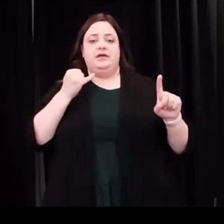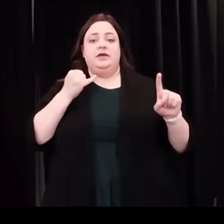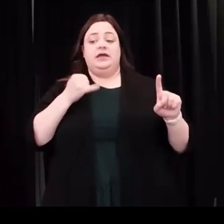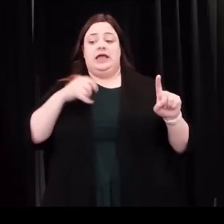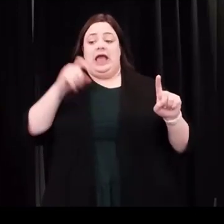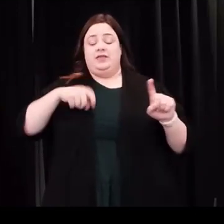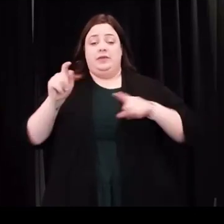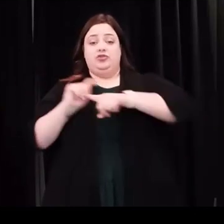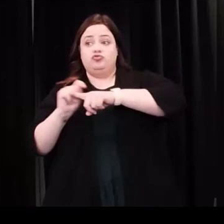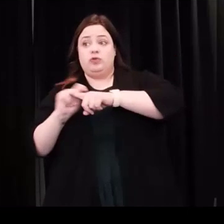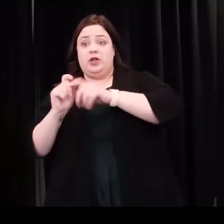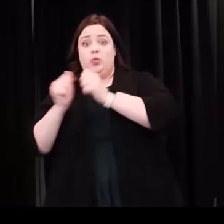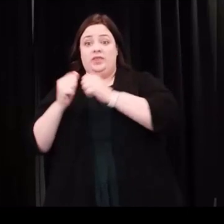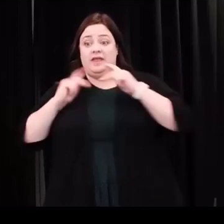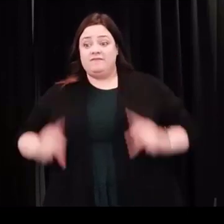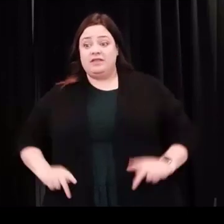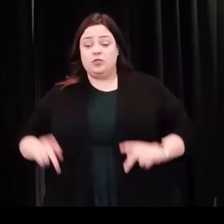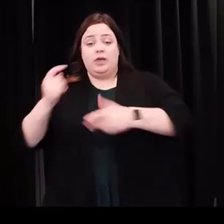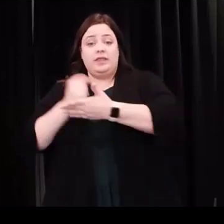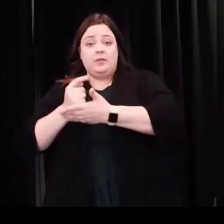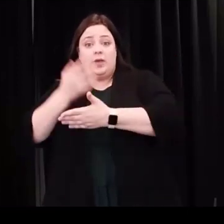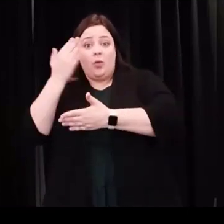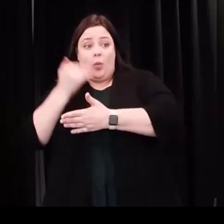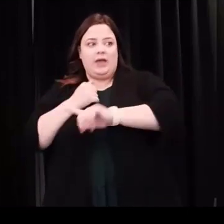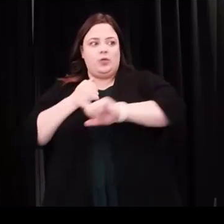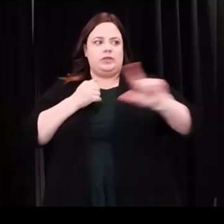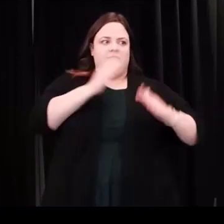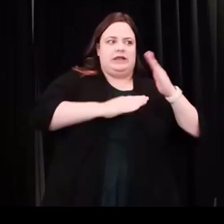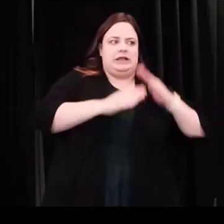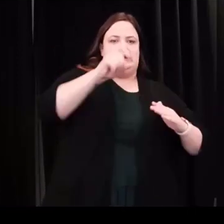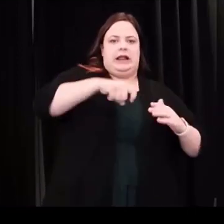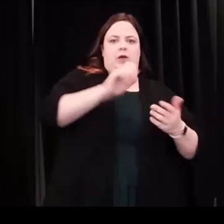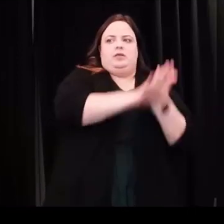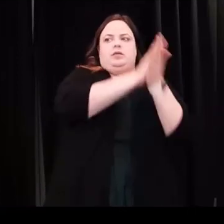trained in that physical therapy because he was left-handed and now he has to become right-handed.